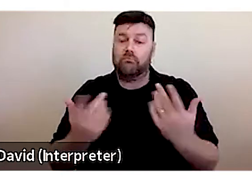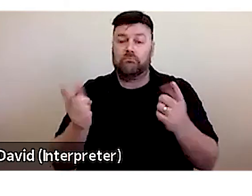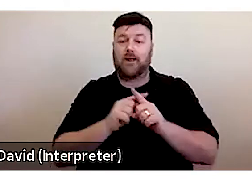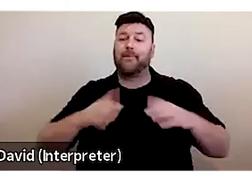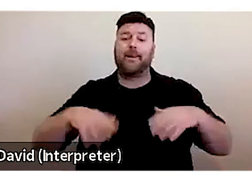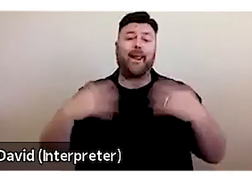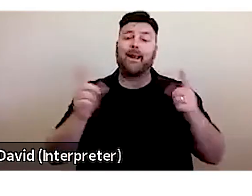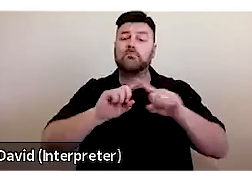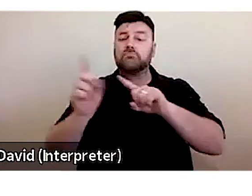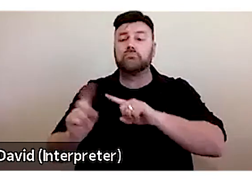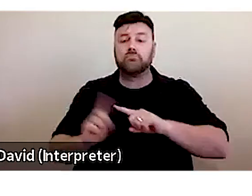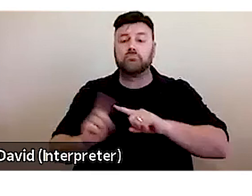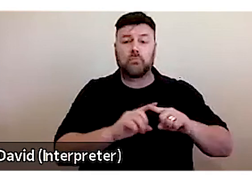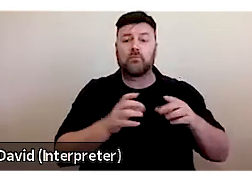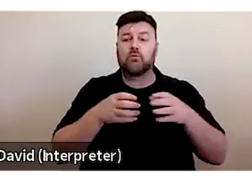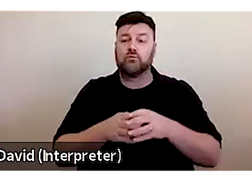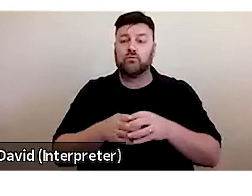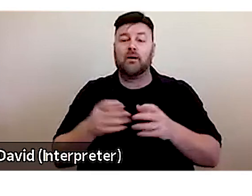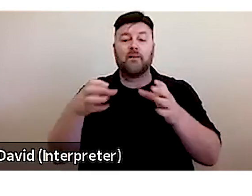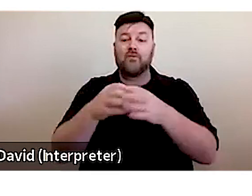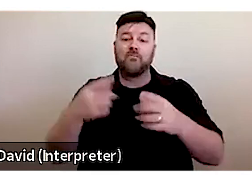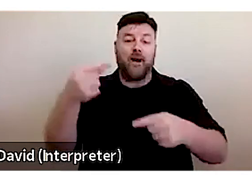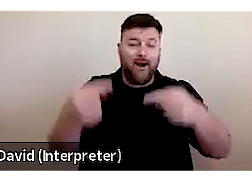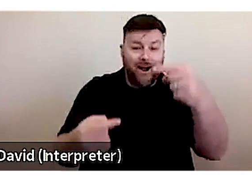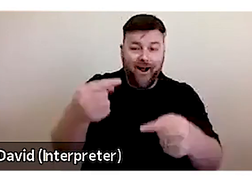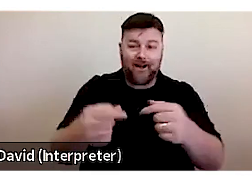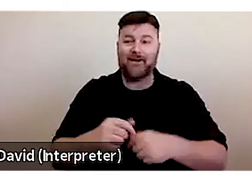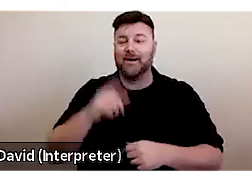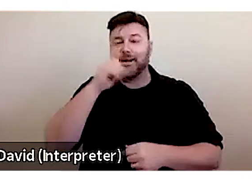argue and there are lots of different points of view.